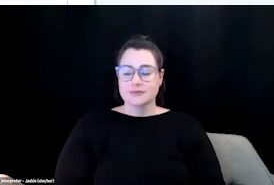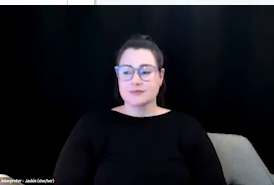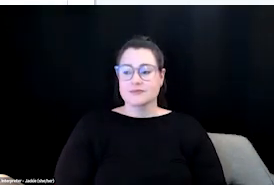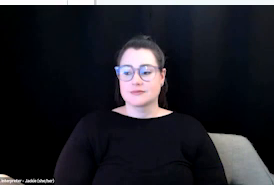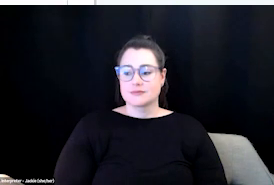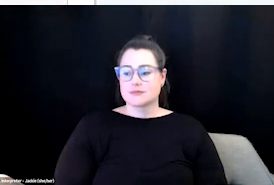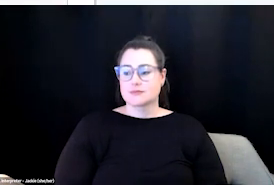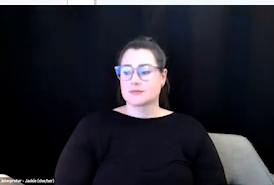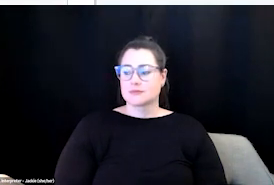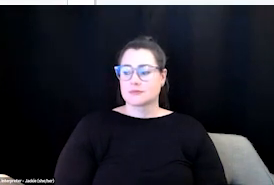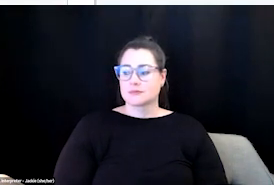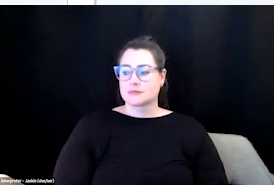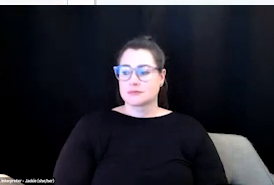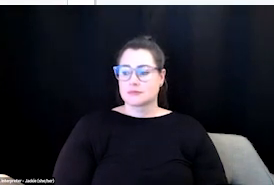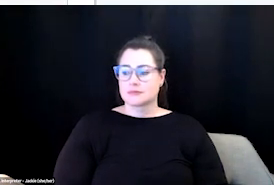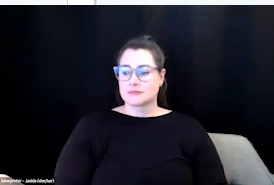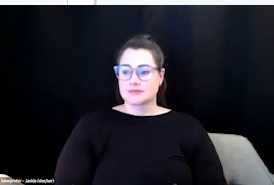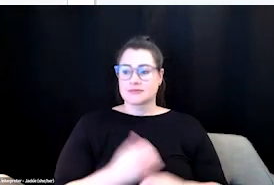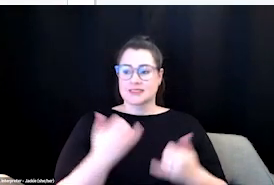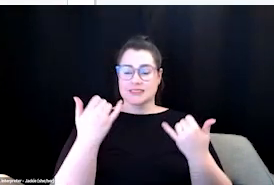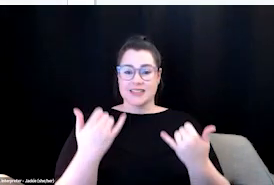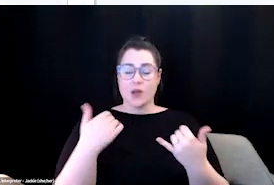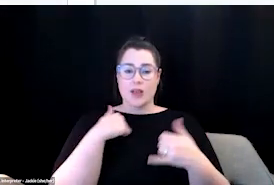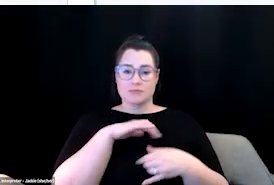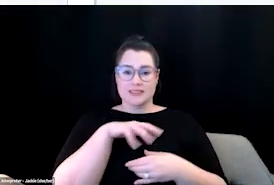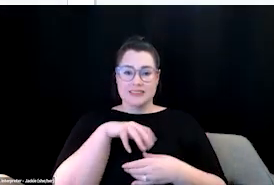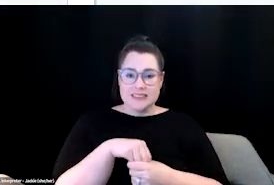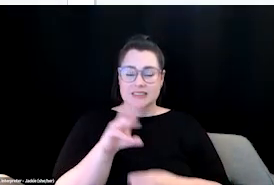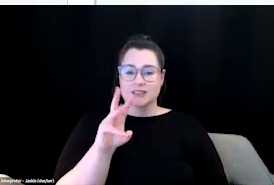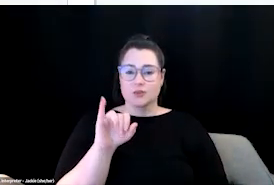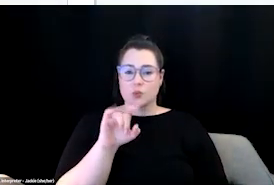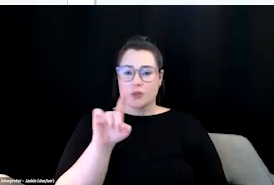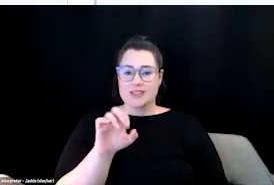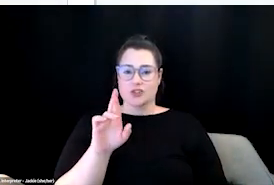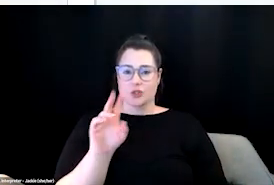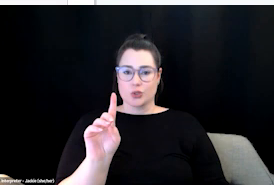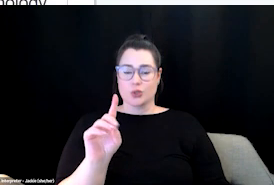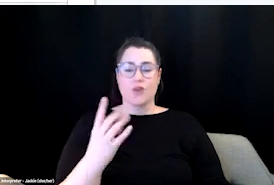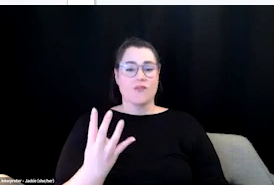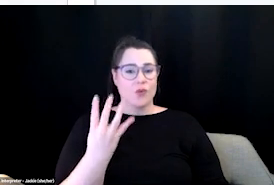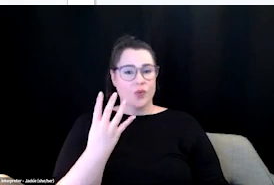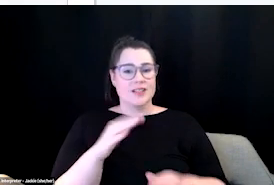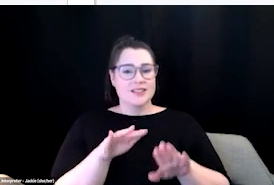All right. So now I'm on my wizard, and I have 4 steps before I'm able to create the proposal to work on.